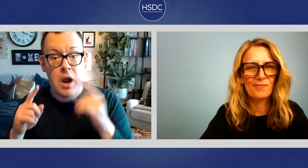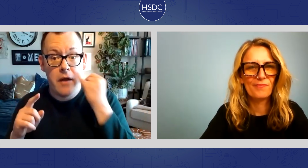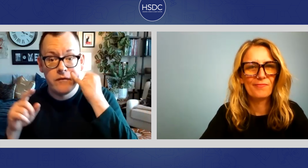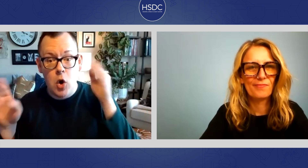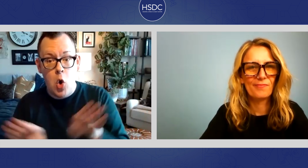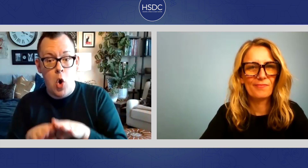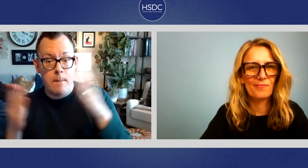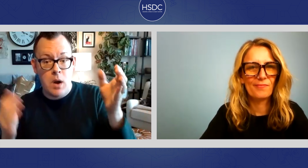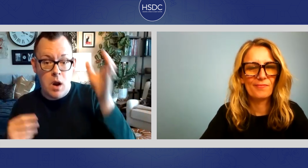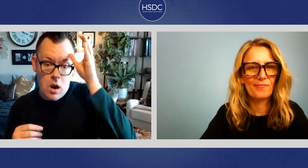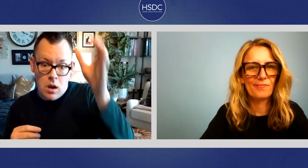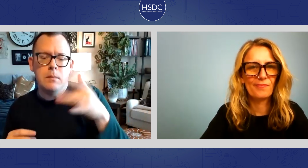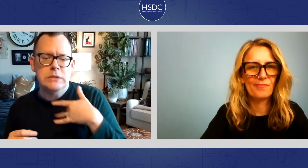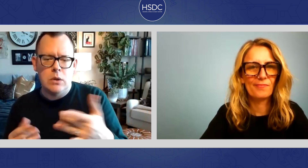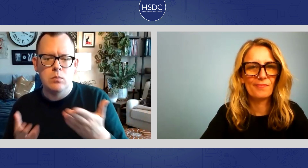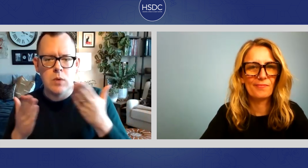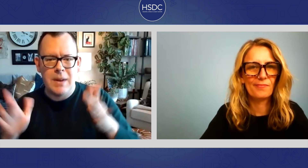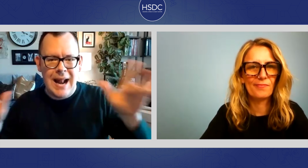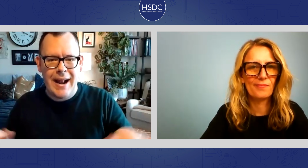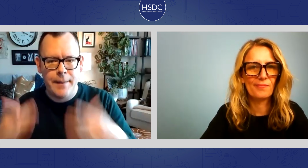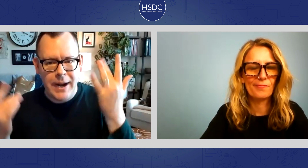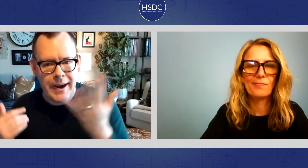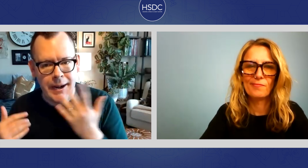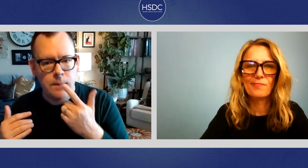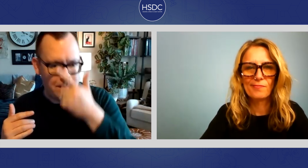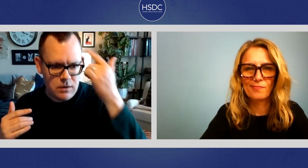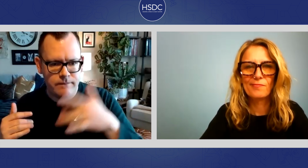The walls remain the same size. Now for open concept kitchens, we recommend using light colors.